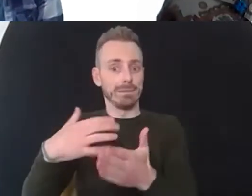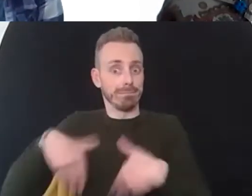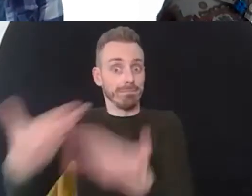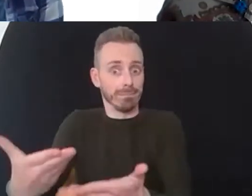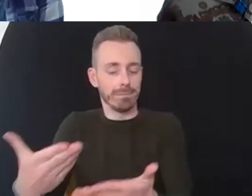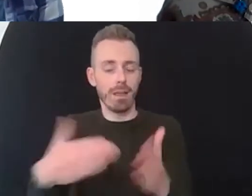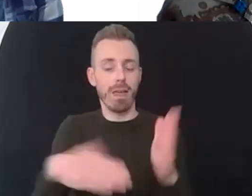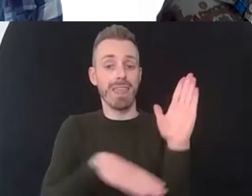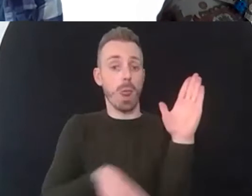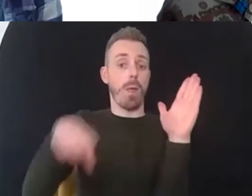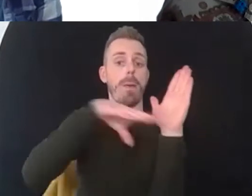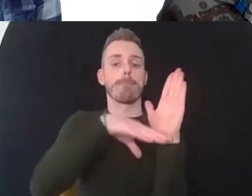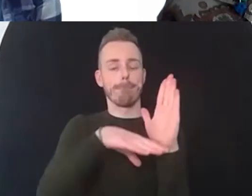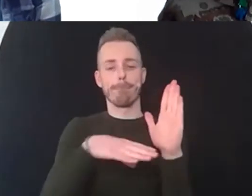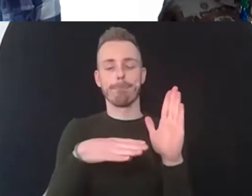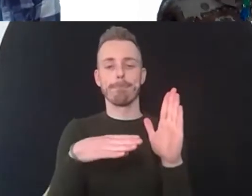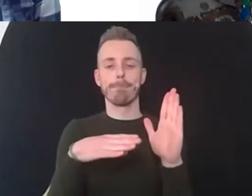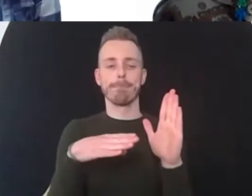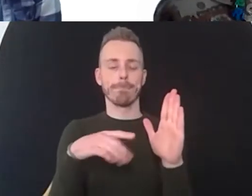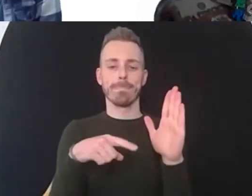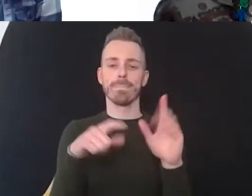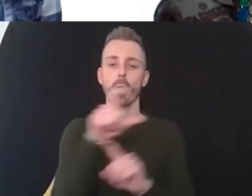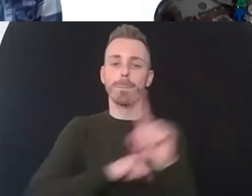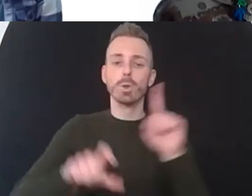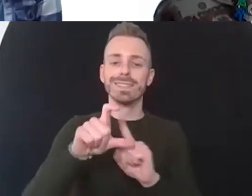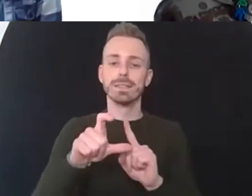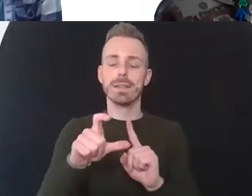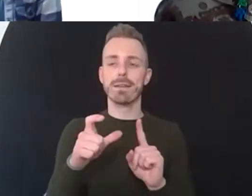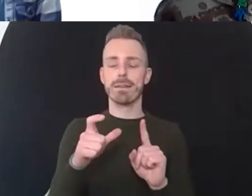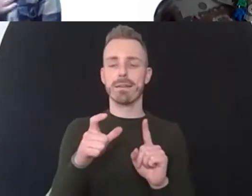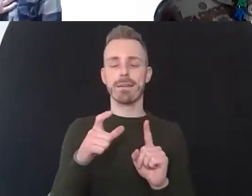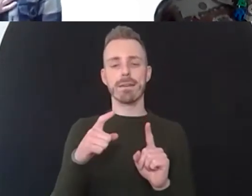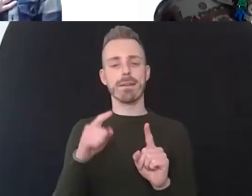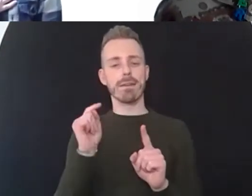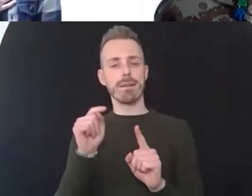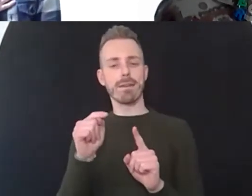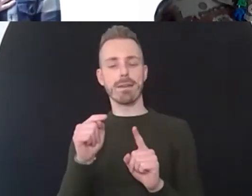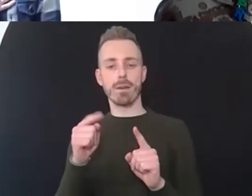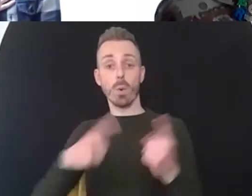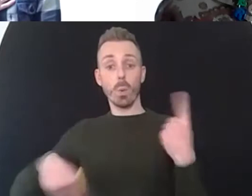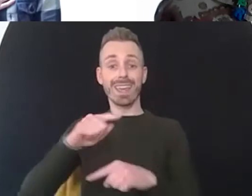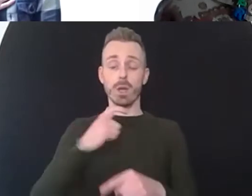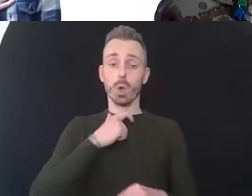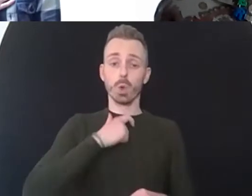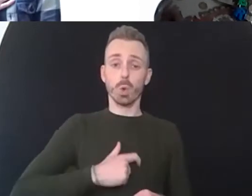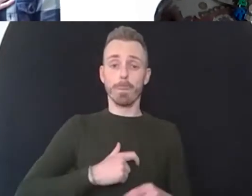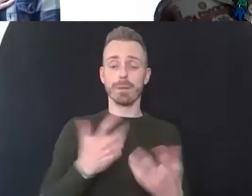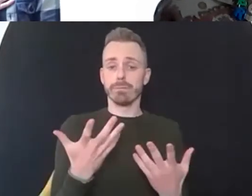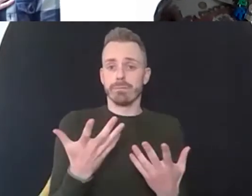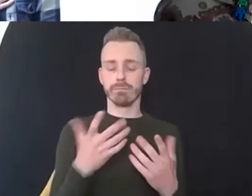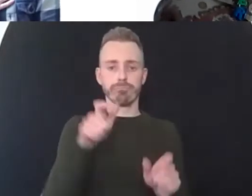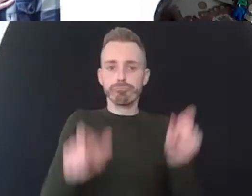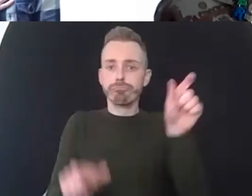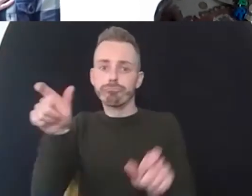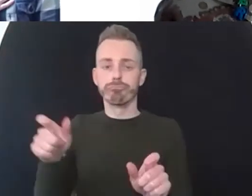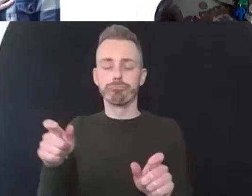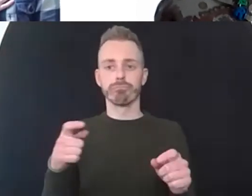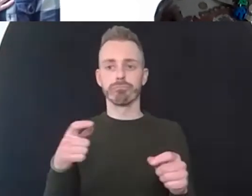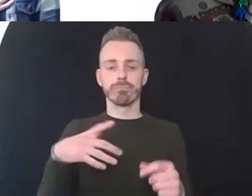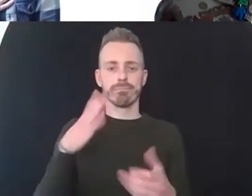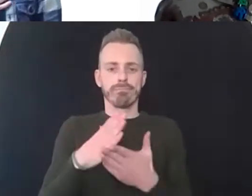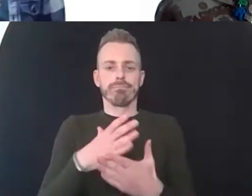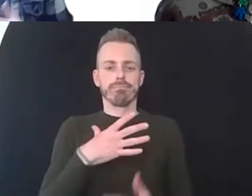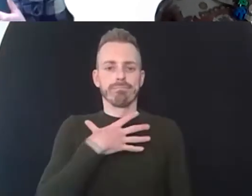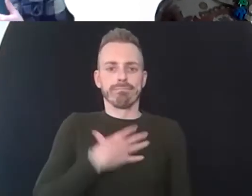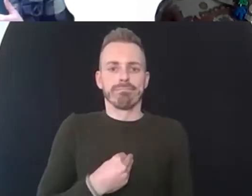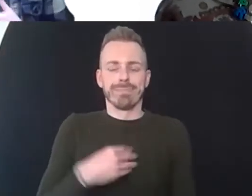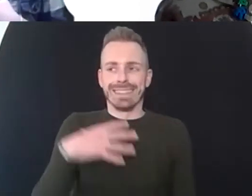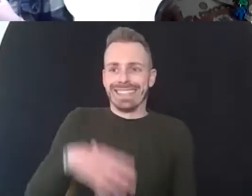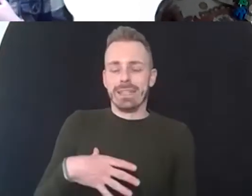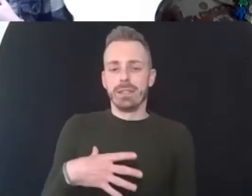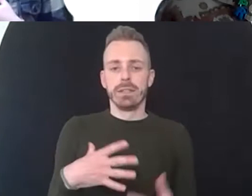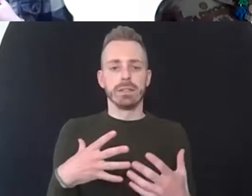to this idea of community yeah um that we're as human beings um we we need a sense of um belonging